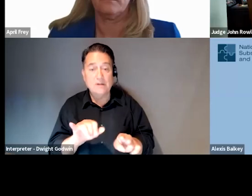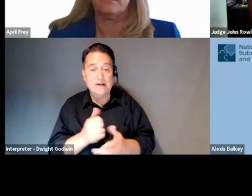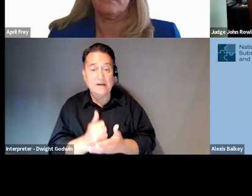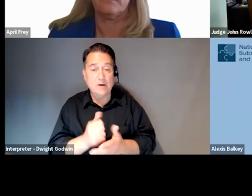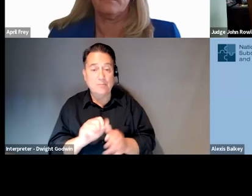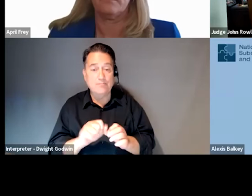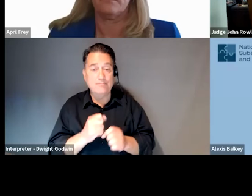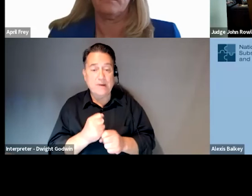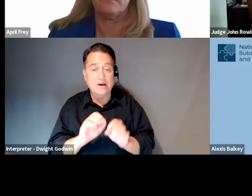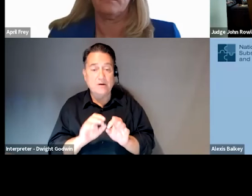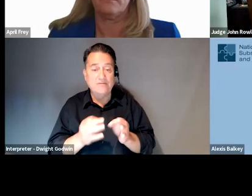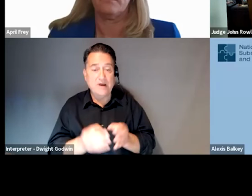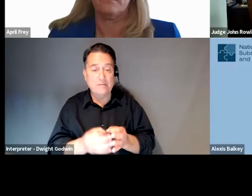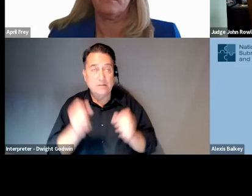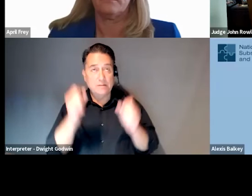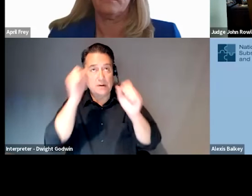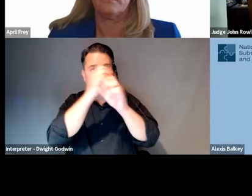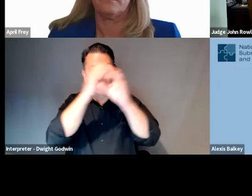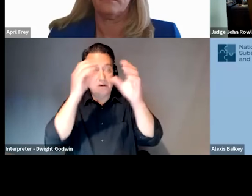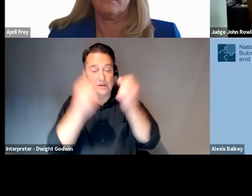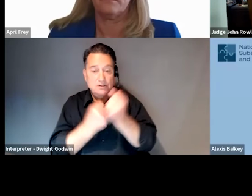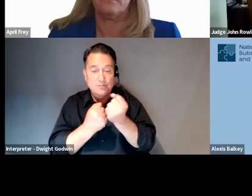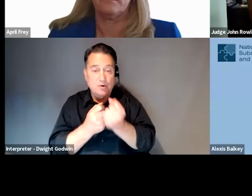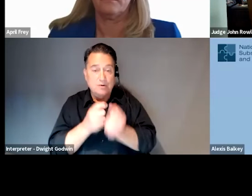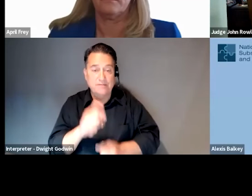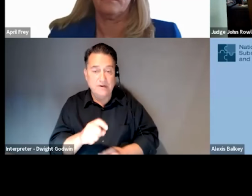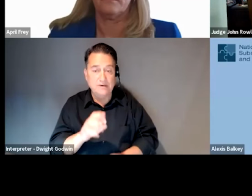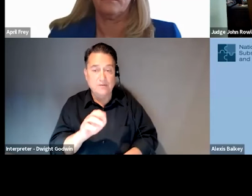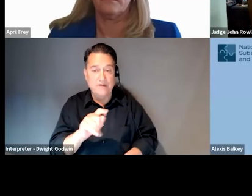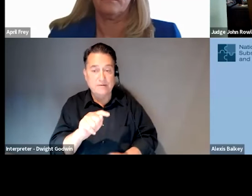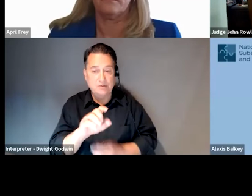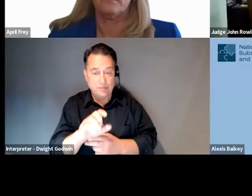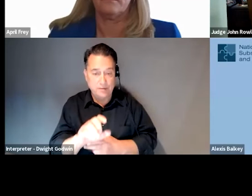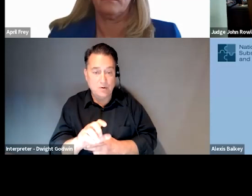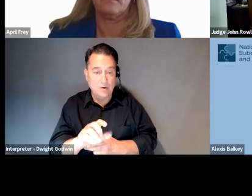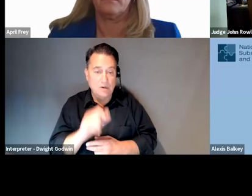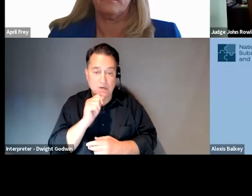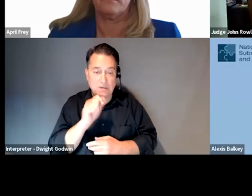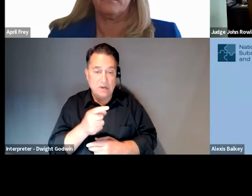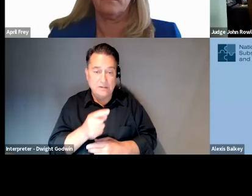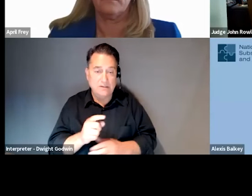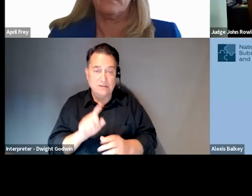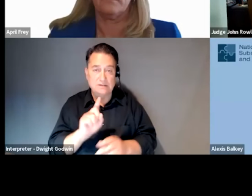be able to visualize the supportive nature of the family treatment court and it's not just going in front of a typical punitive court